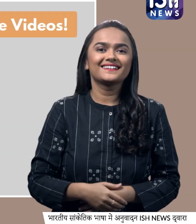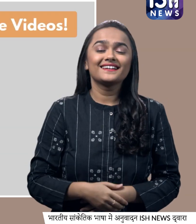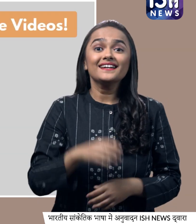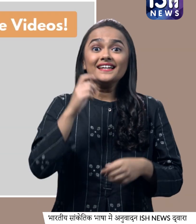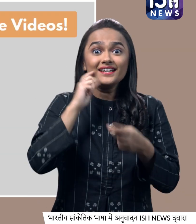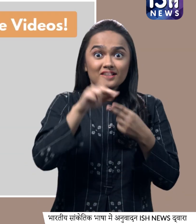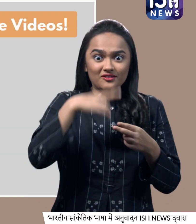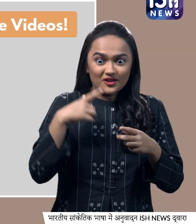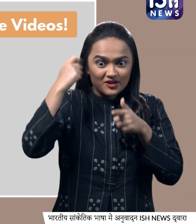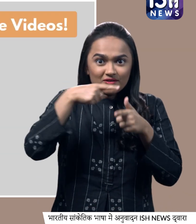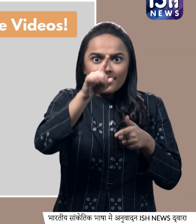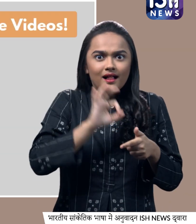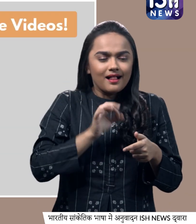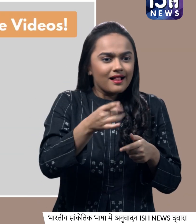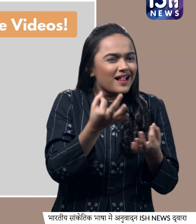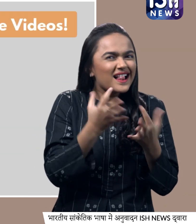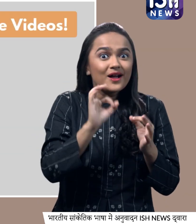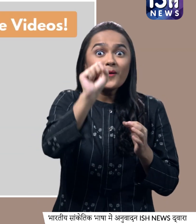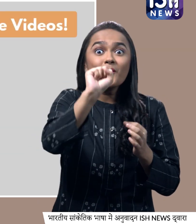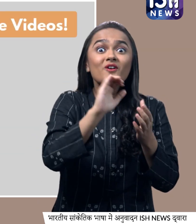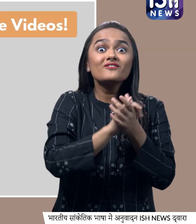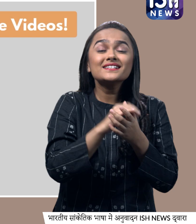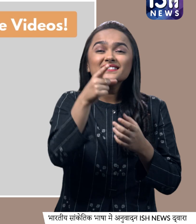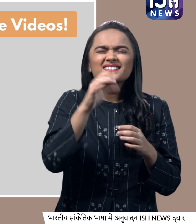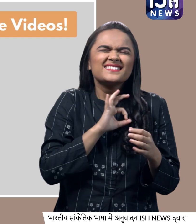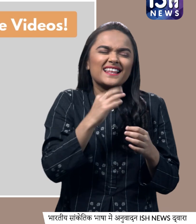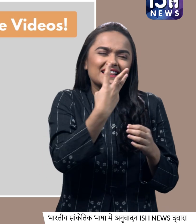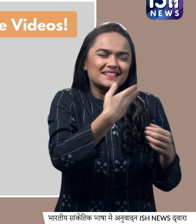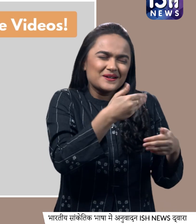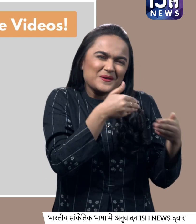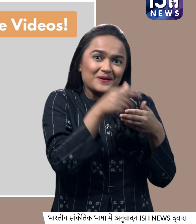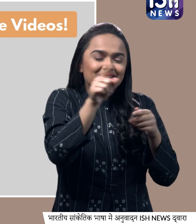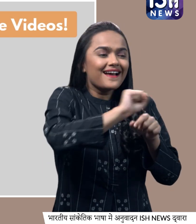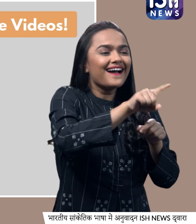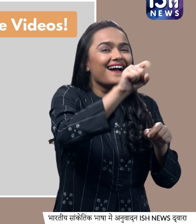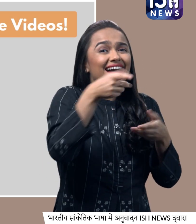If you liked this video, then share it with your 3 favourite friends right now